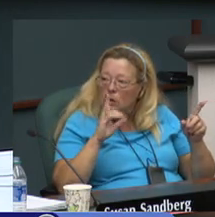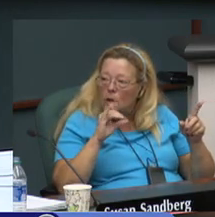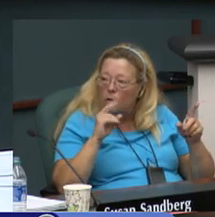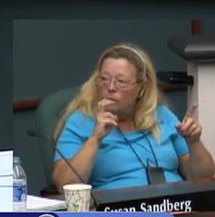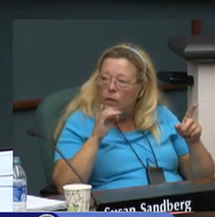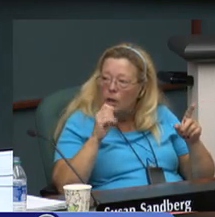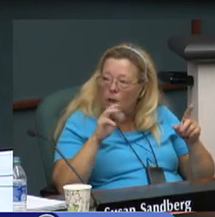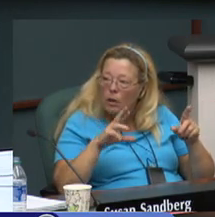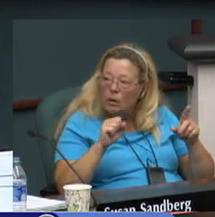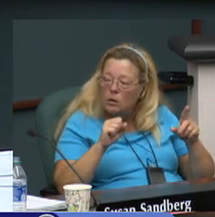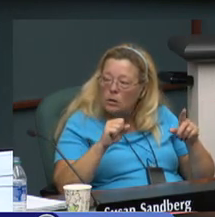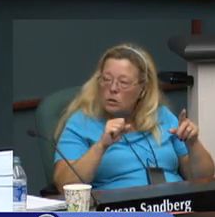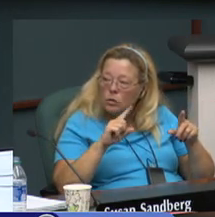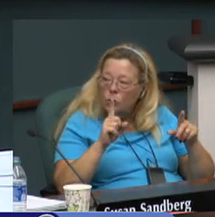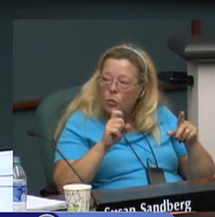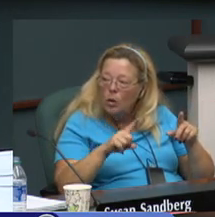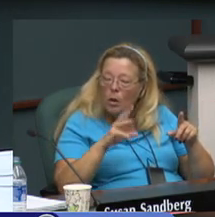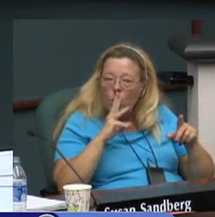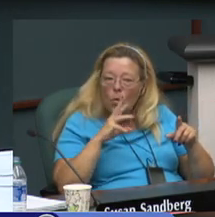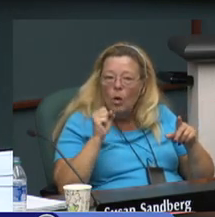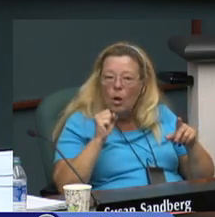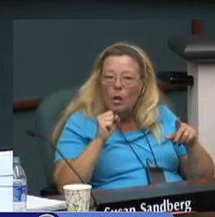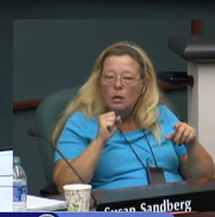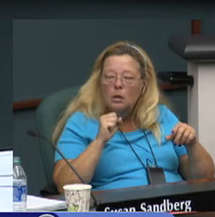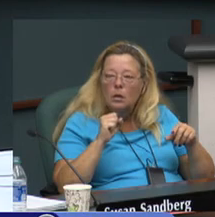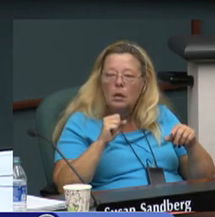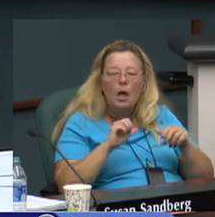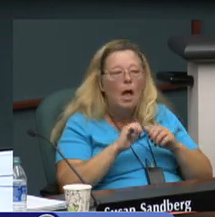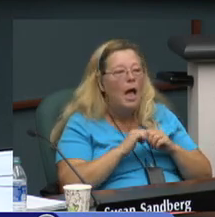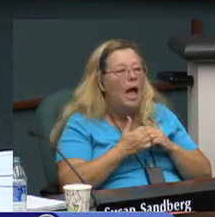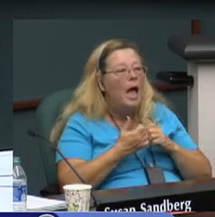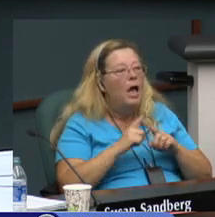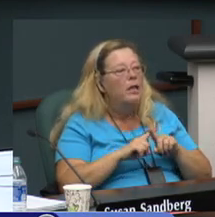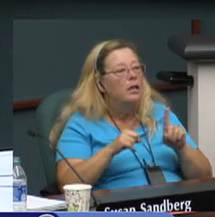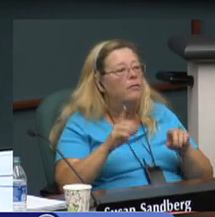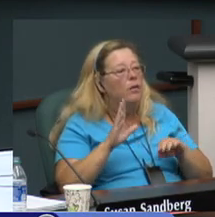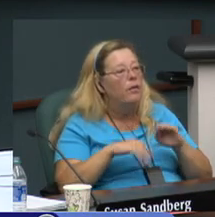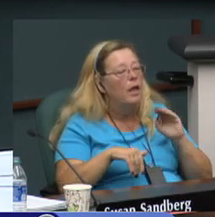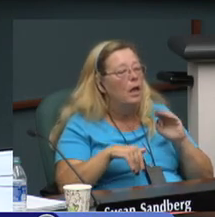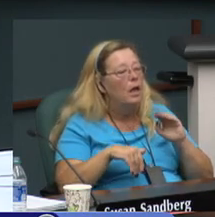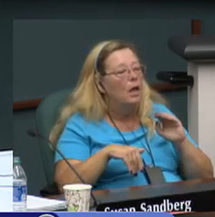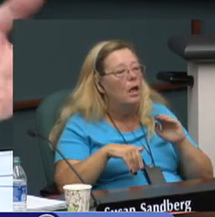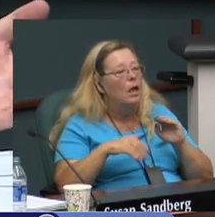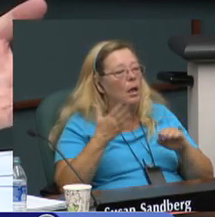yeah the question was how is this different than the previous you do a